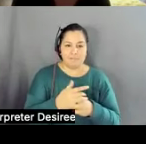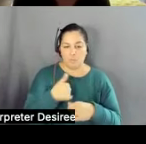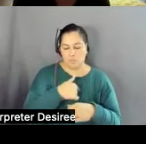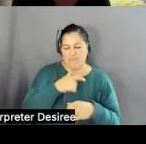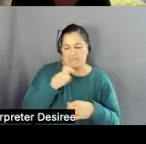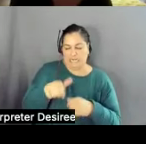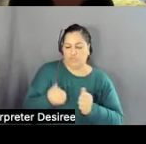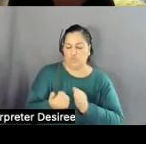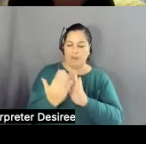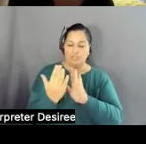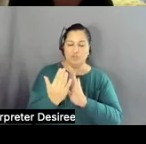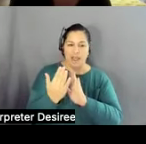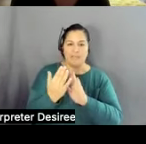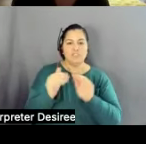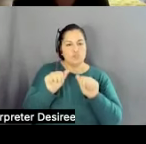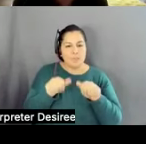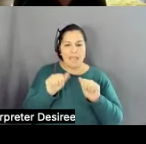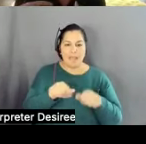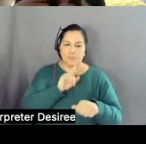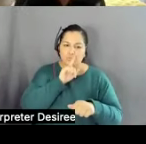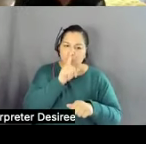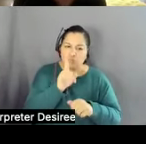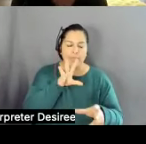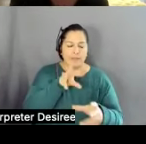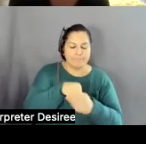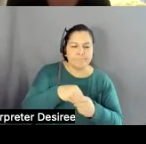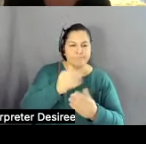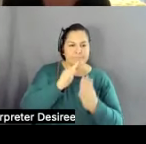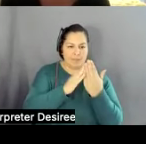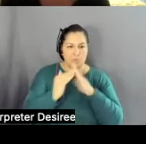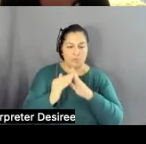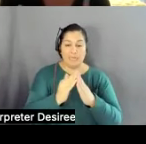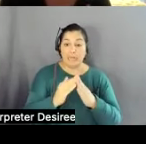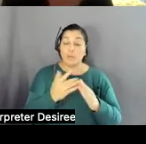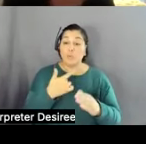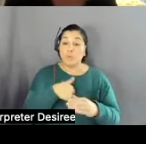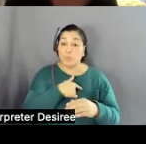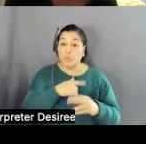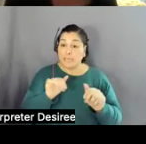The second reason, is because we attempt to do community work inside of systems